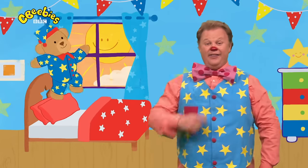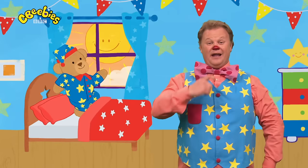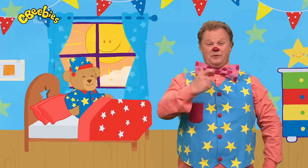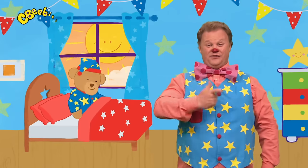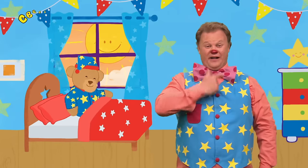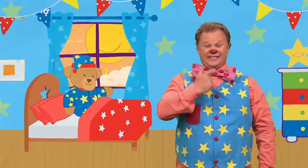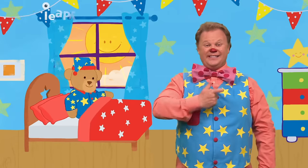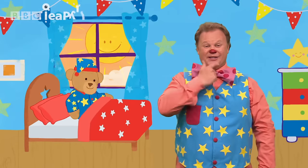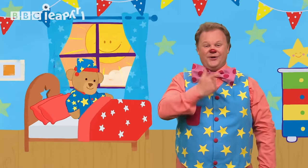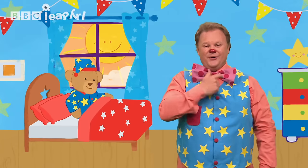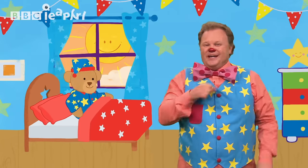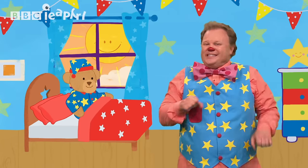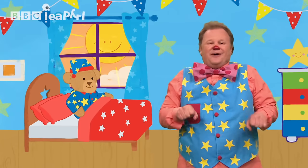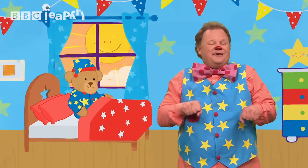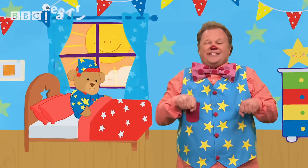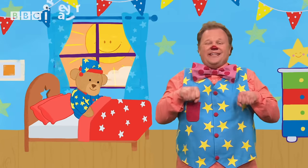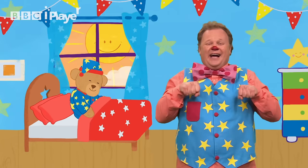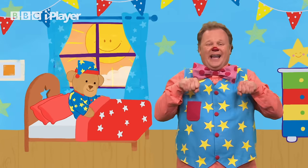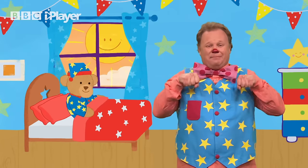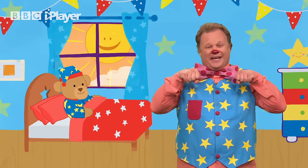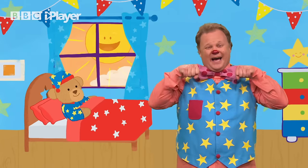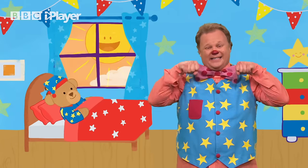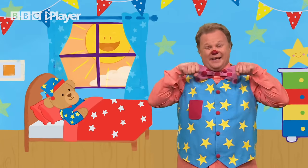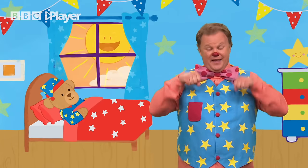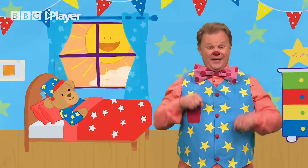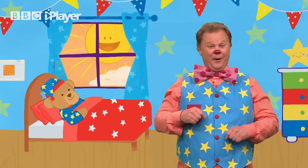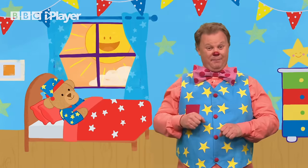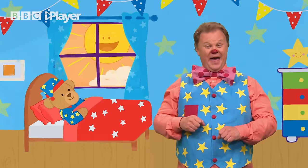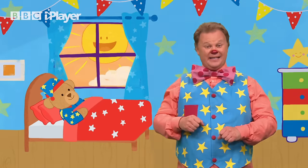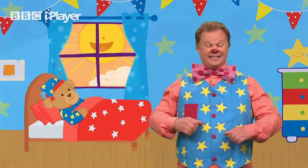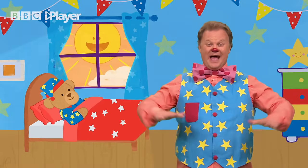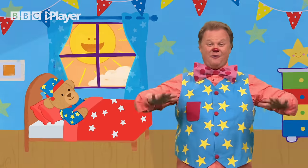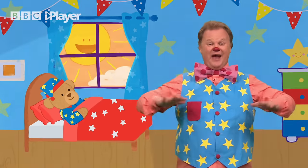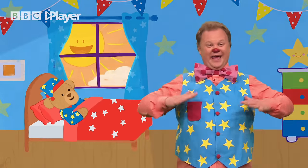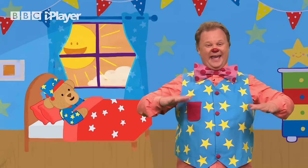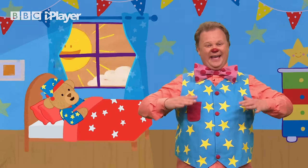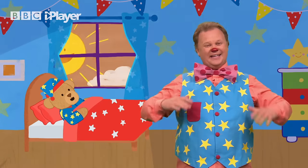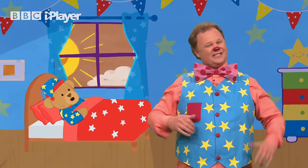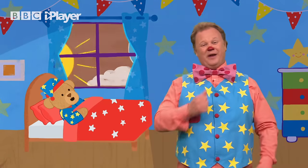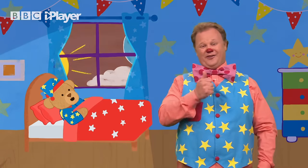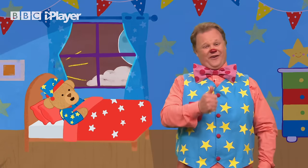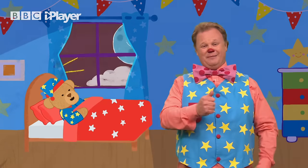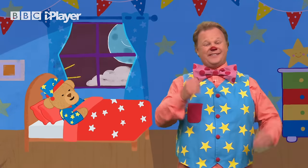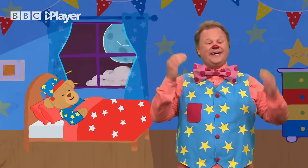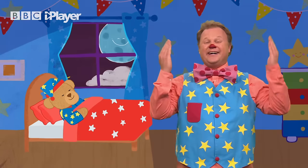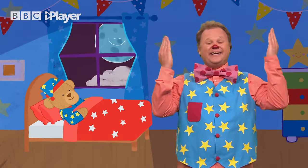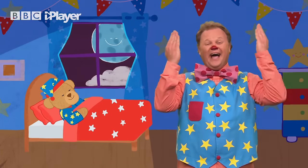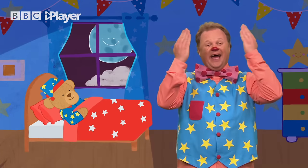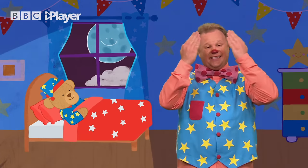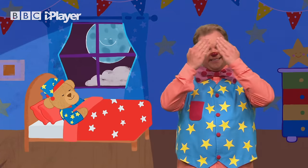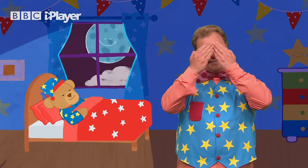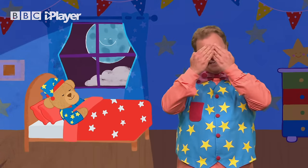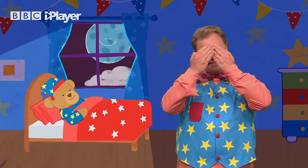that was fun to do so snuggle up tight your bed is now ready sweet dreams and good night